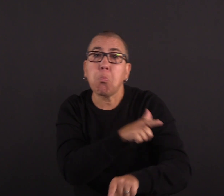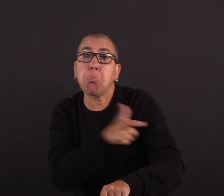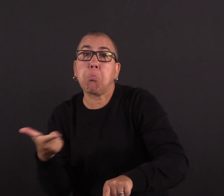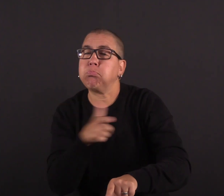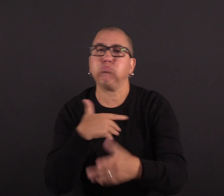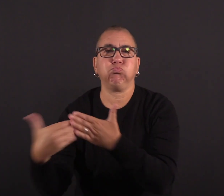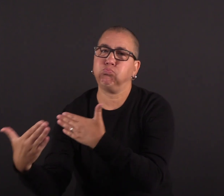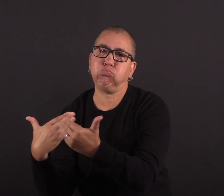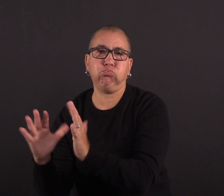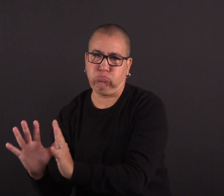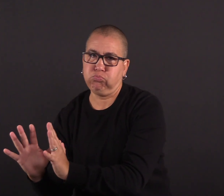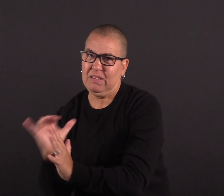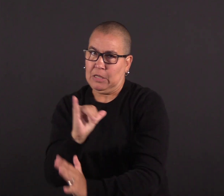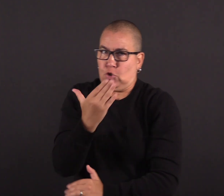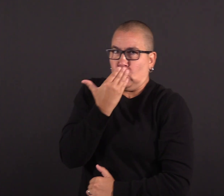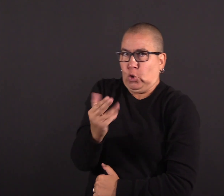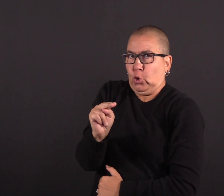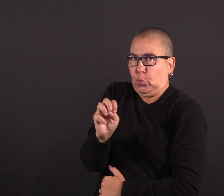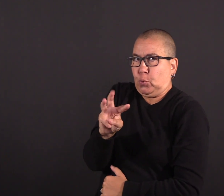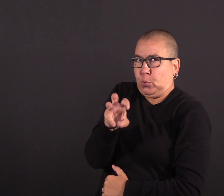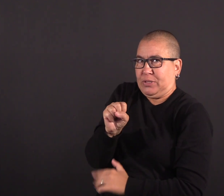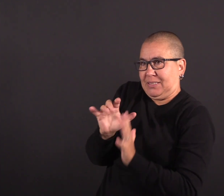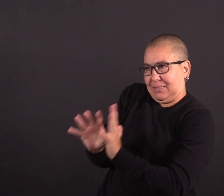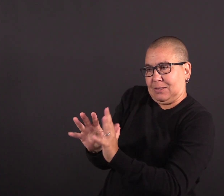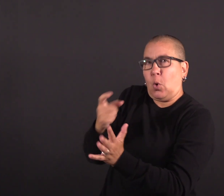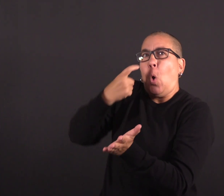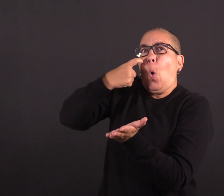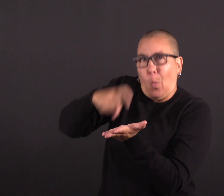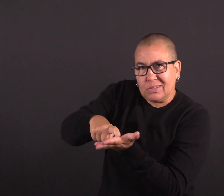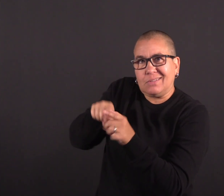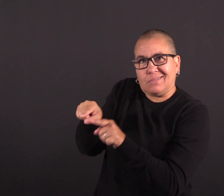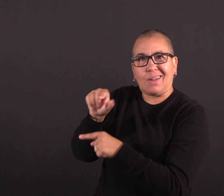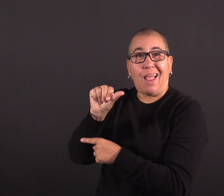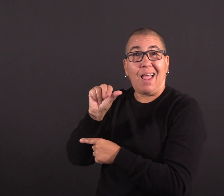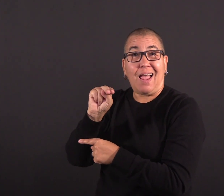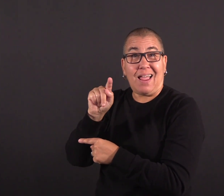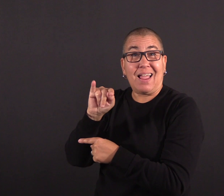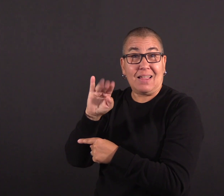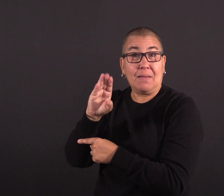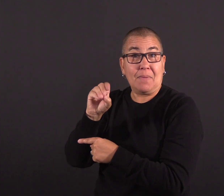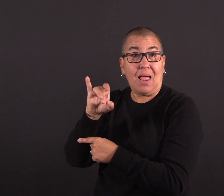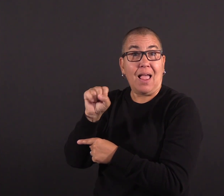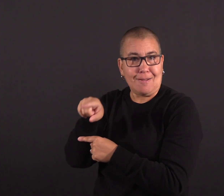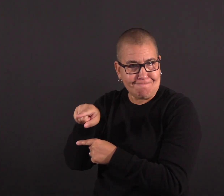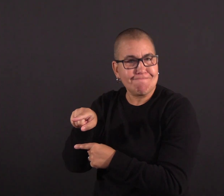the immune response is solid, Schaffner said. This study made Schaffner think about this fall,